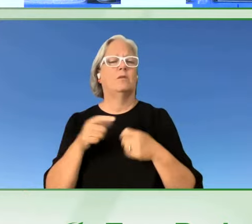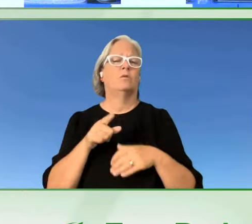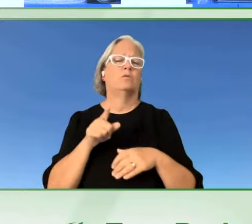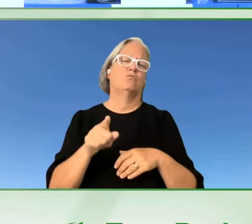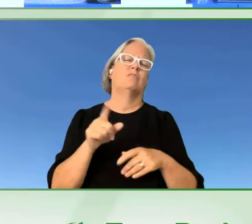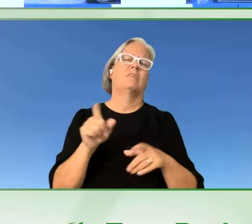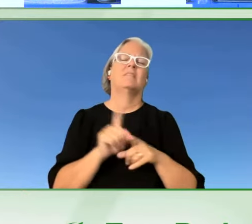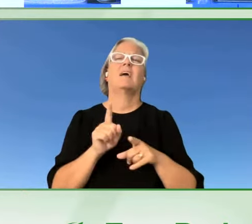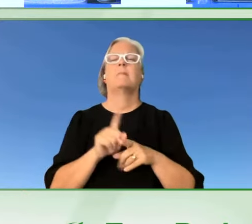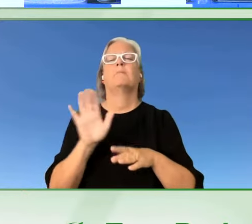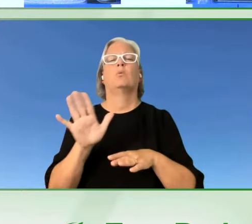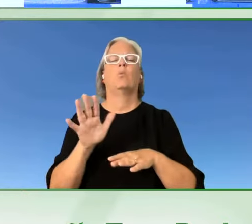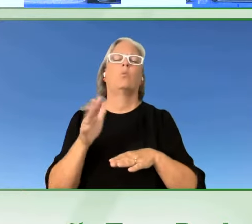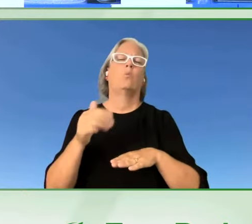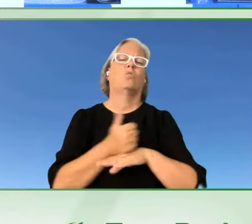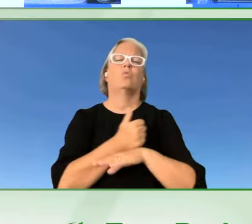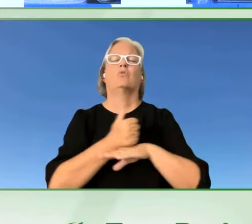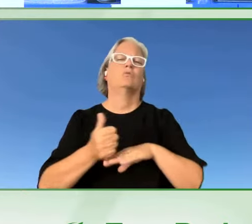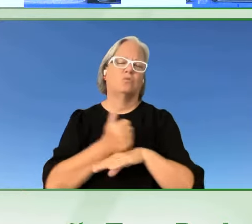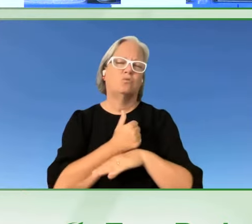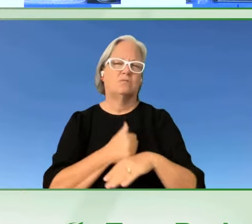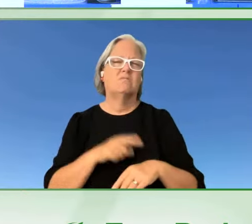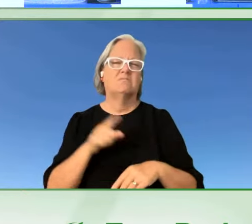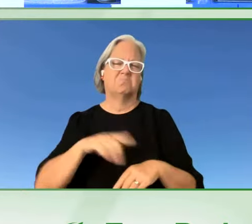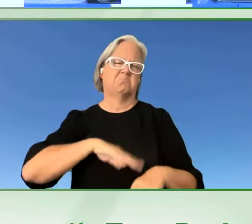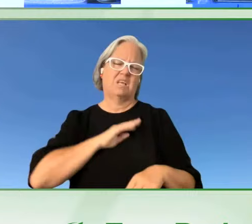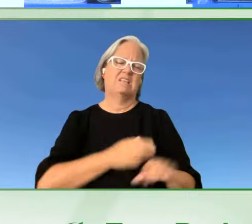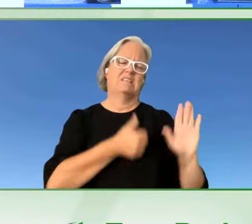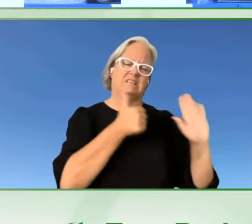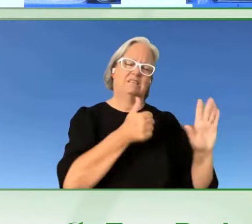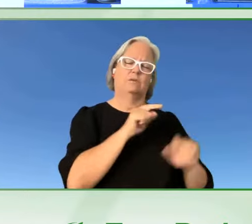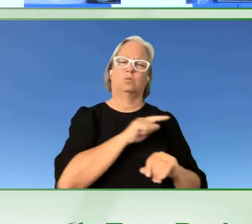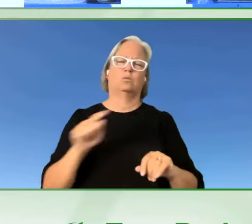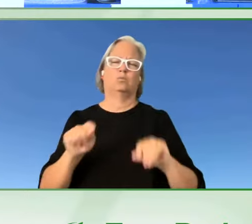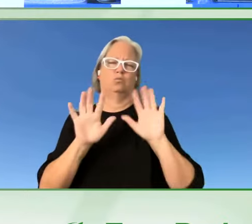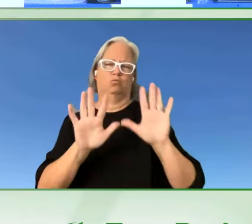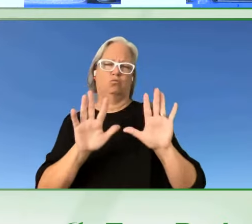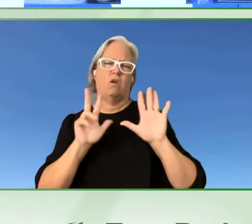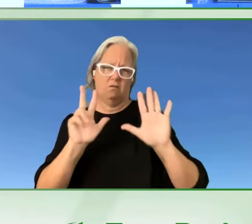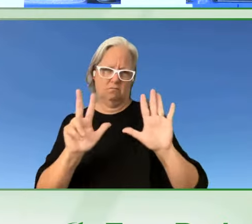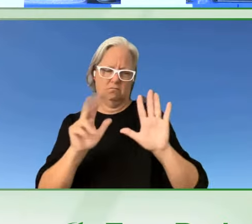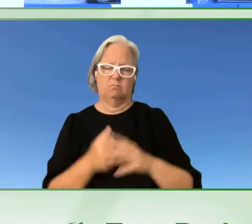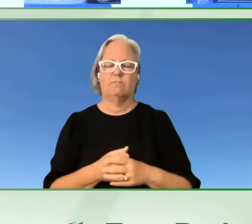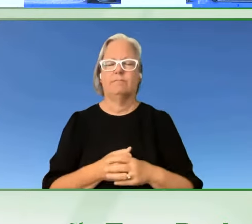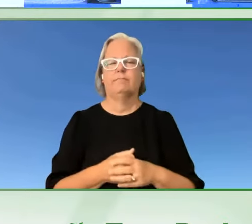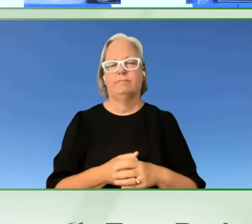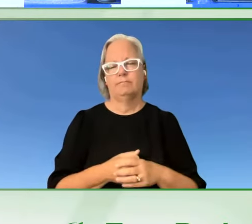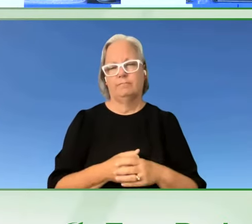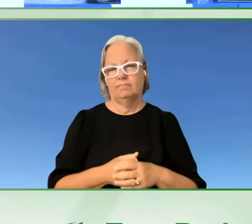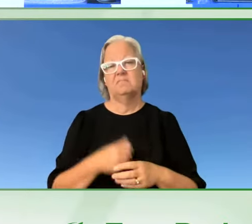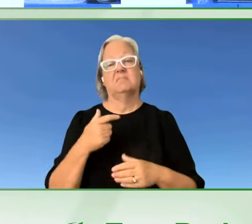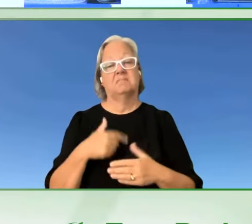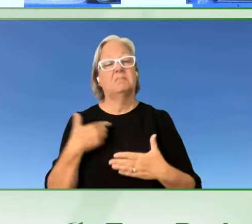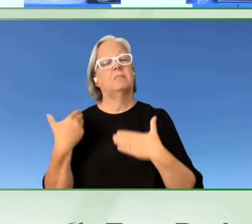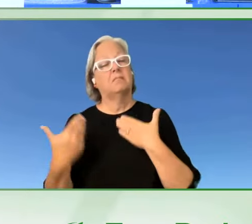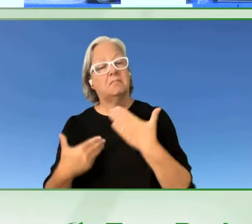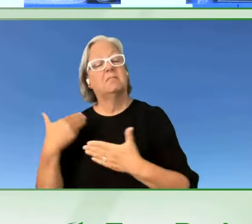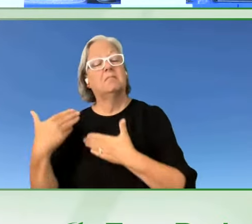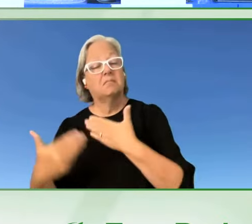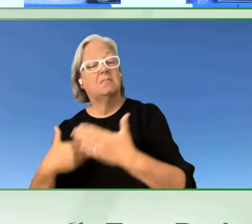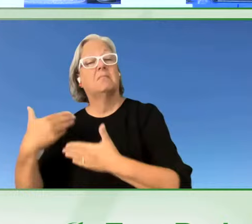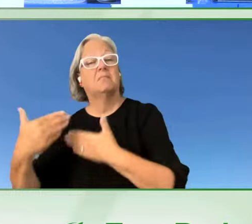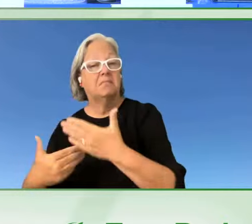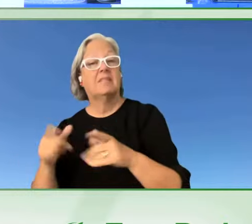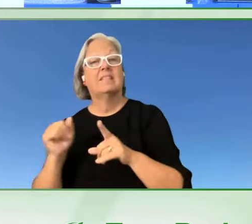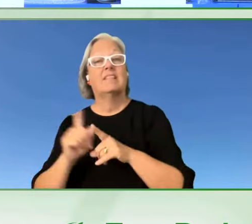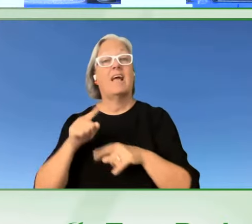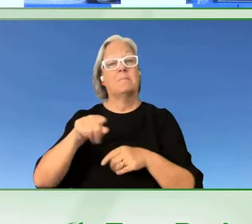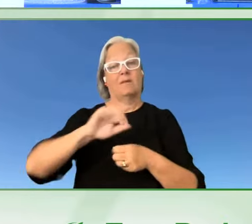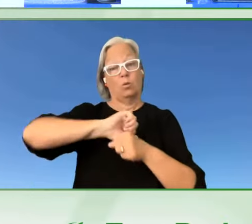Even if you have a disability, it can't stop you doing what you love.